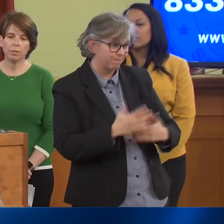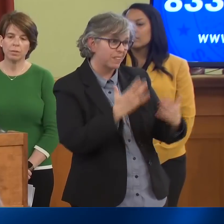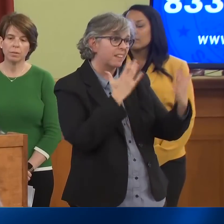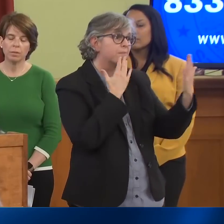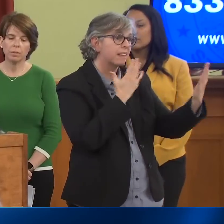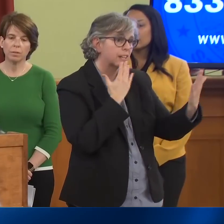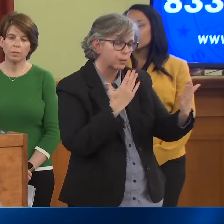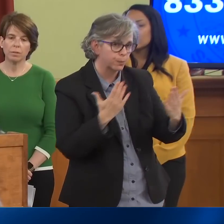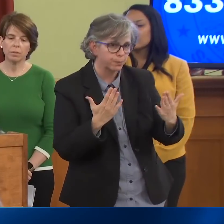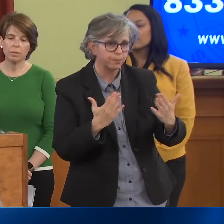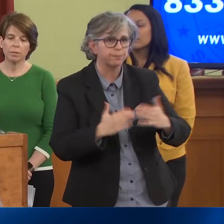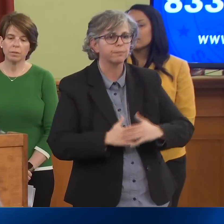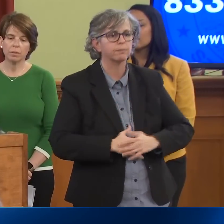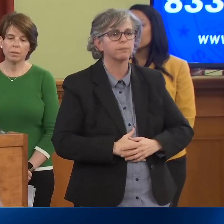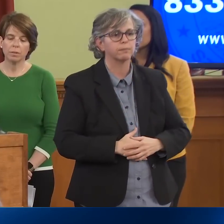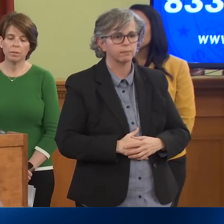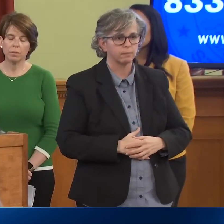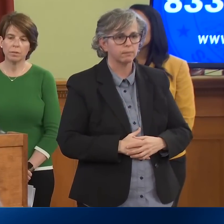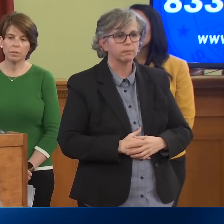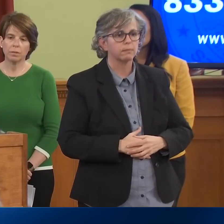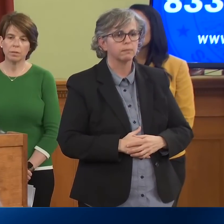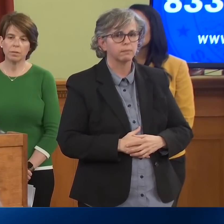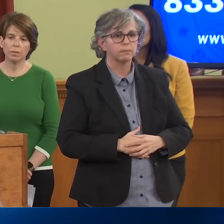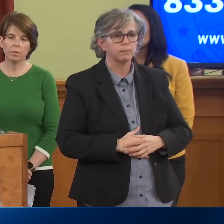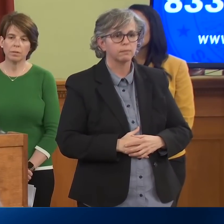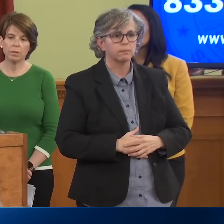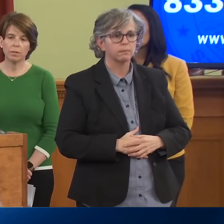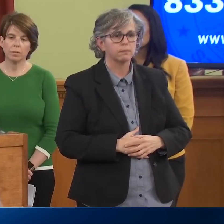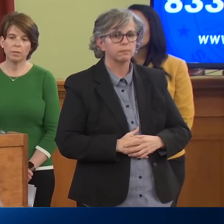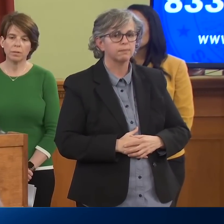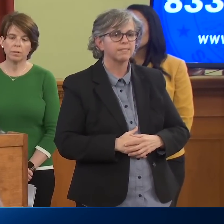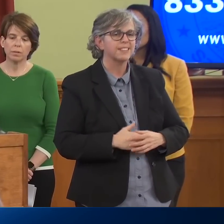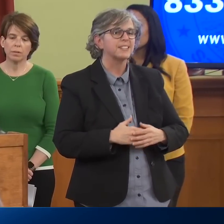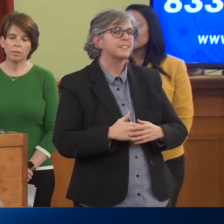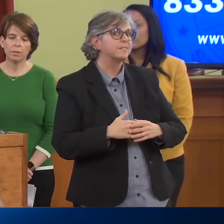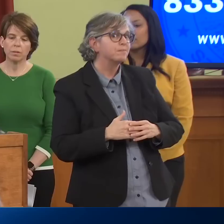YOU, GOVERNOR RICK AMY, THANK YOU VERY MUCH.